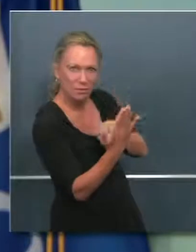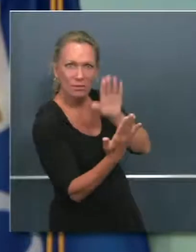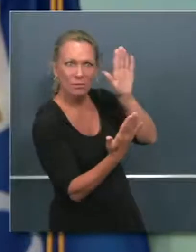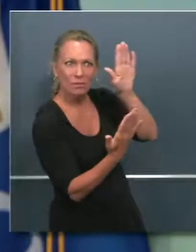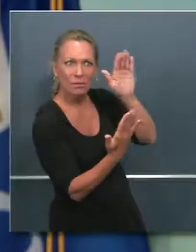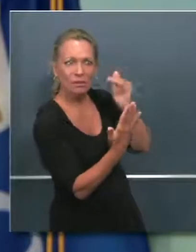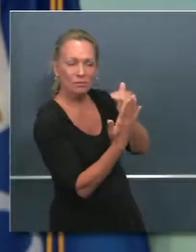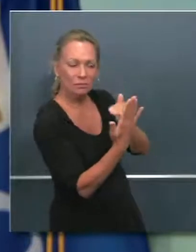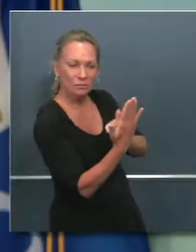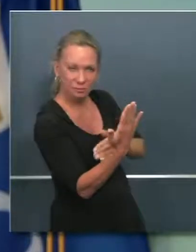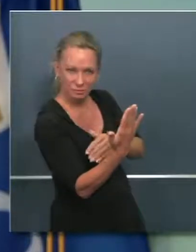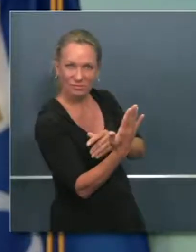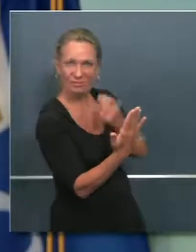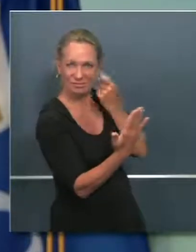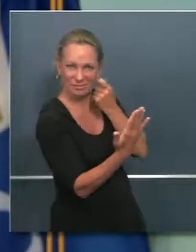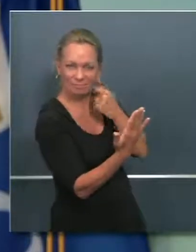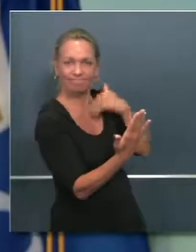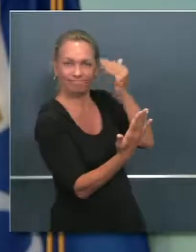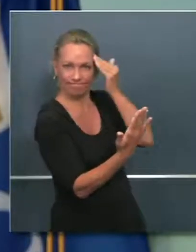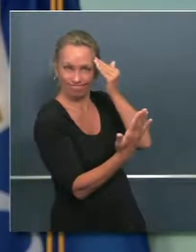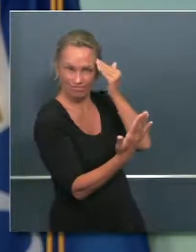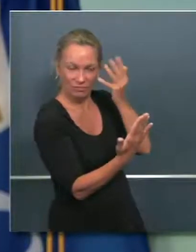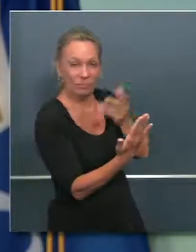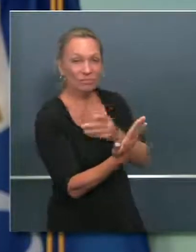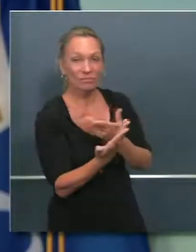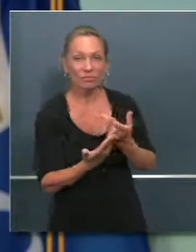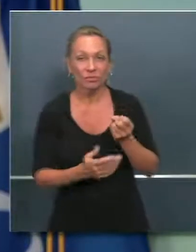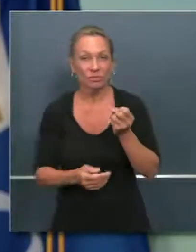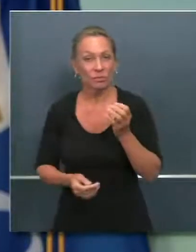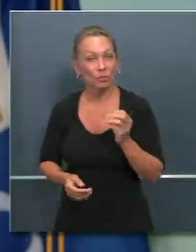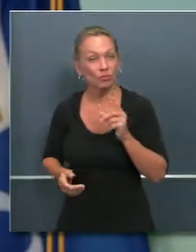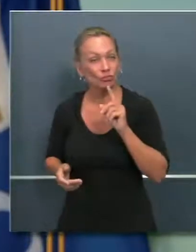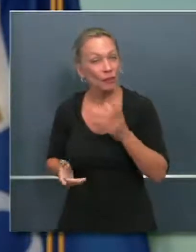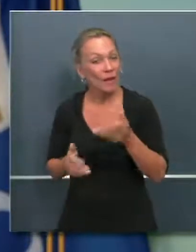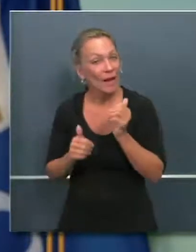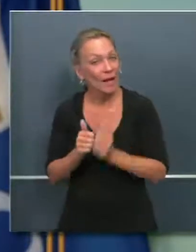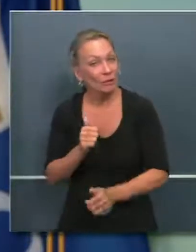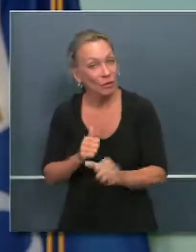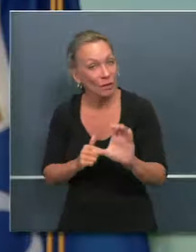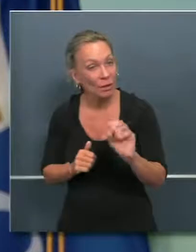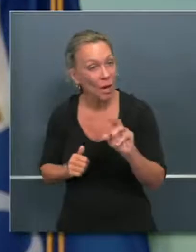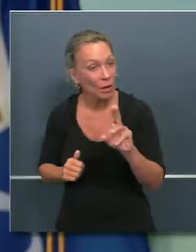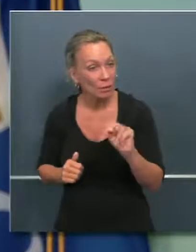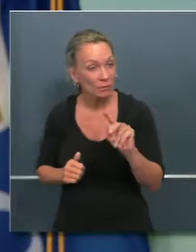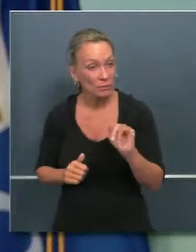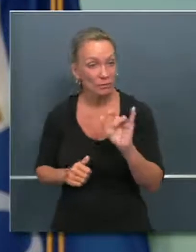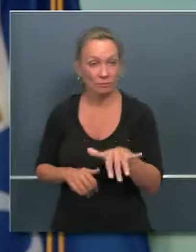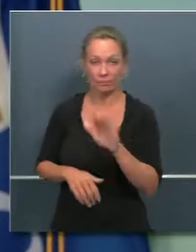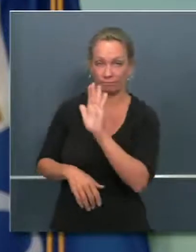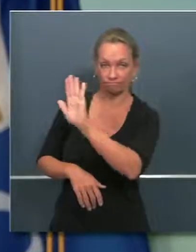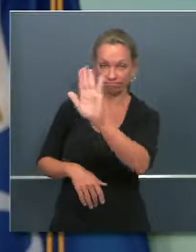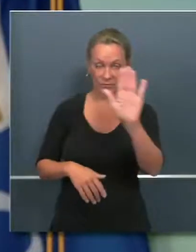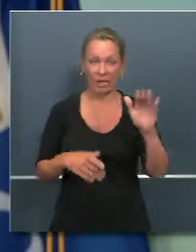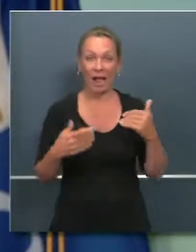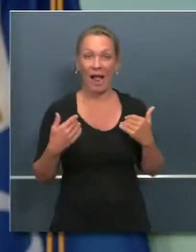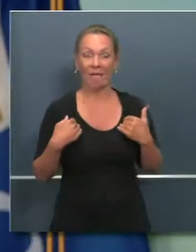time through three phases not the fourth phase and I'll remind you that fourth phase is large-scale